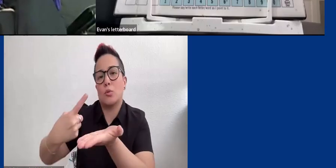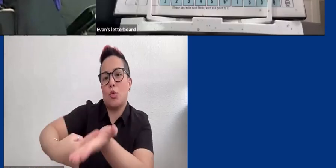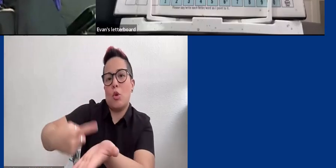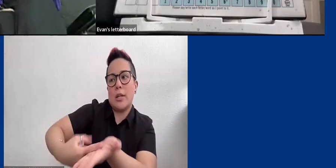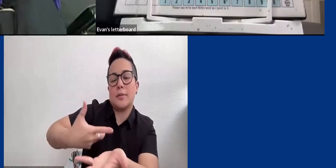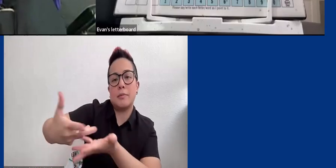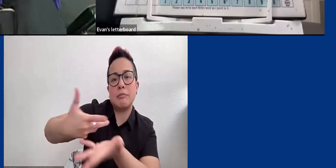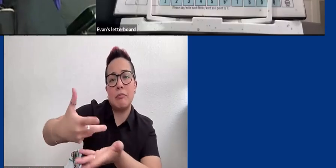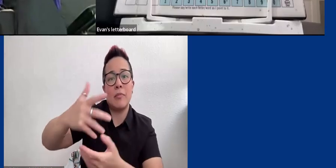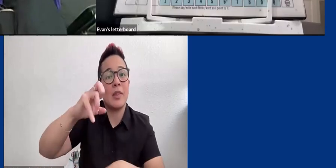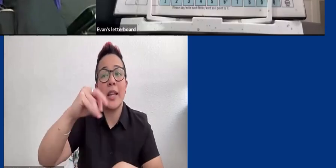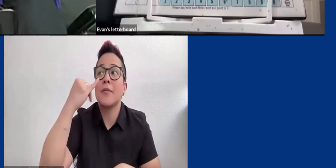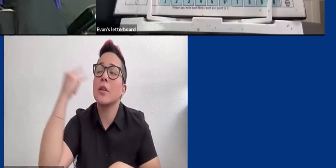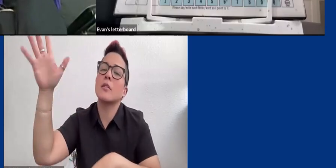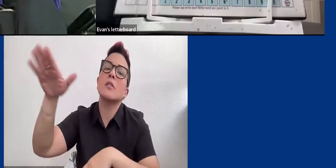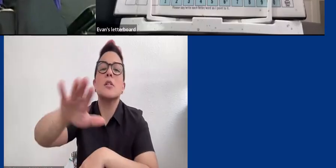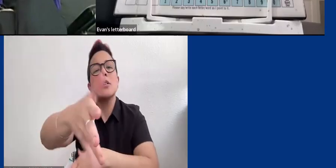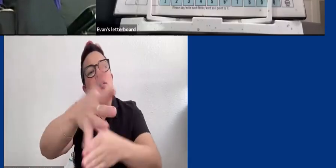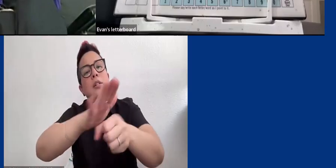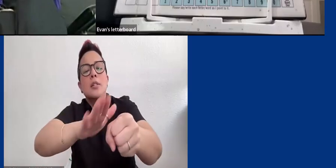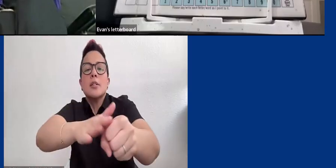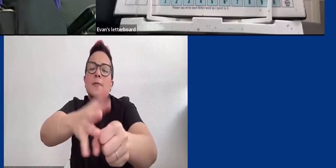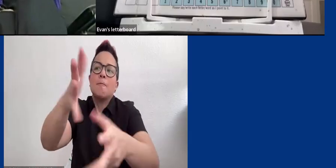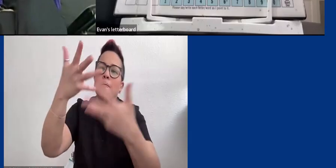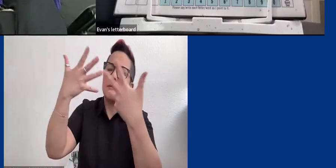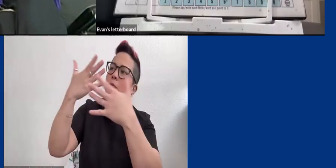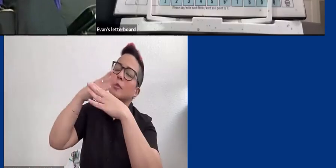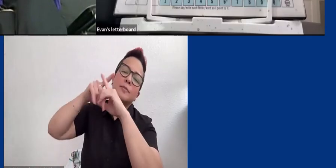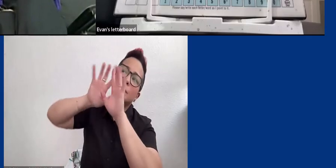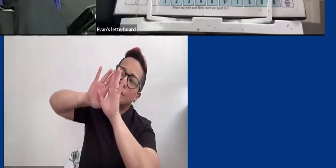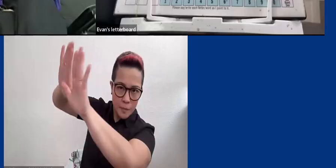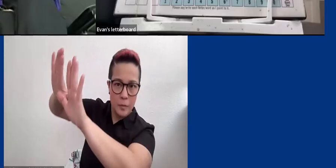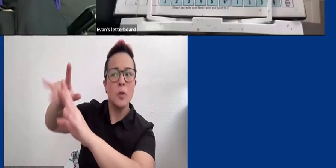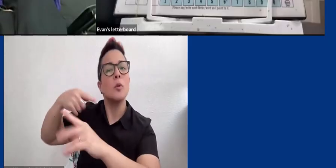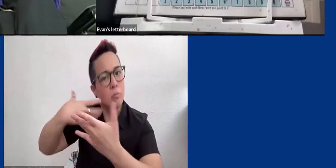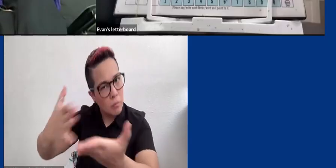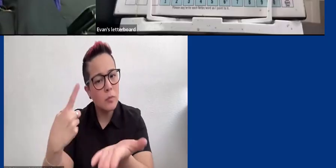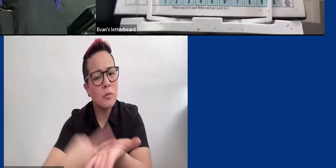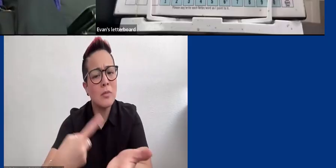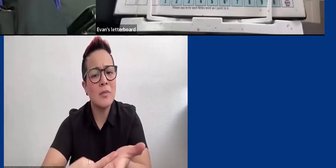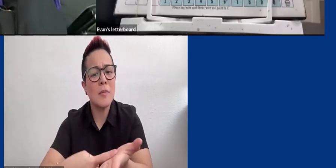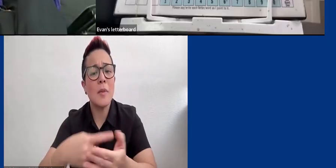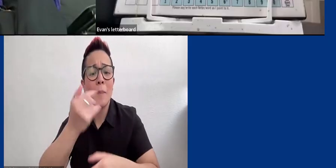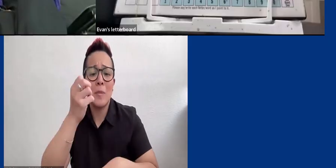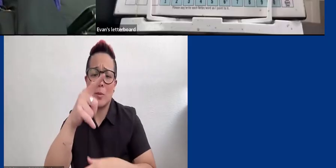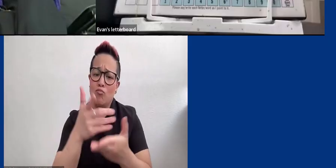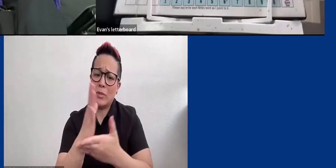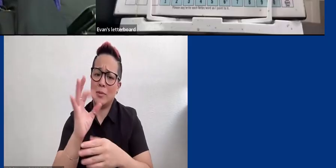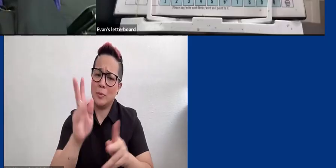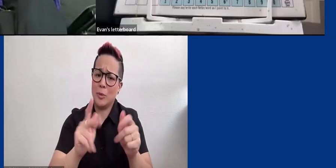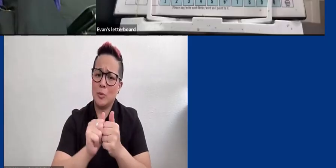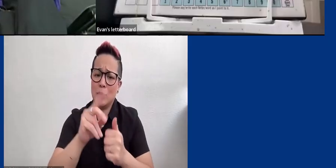we get silenced. The sexual rights of people with disabilities are human rights, and as such,